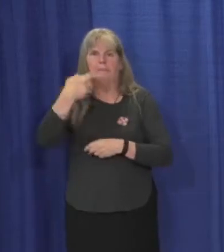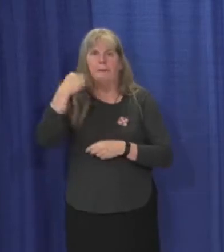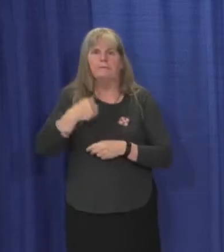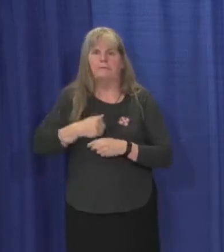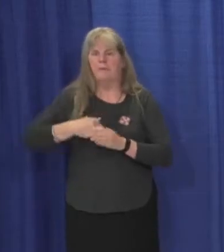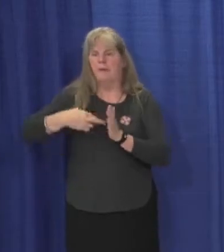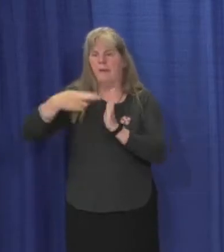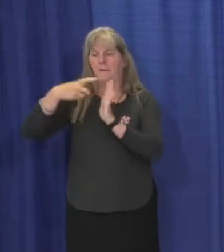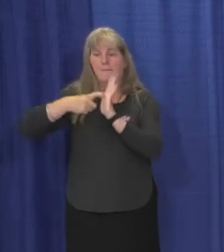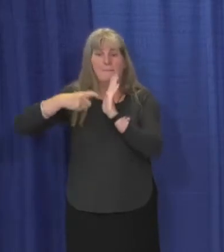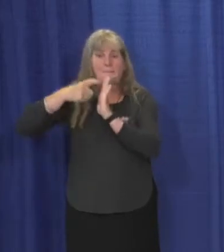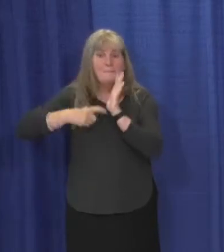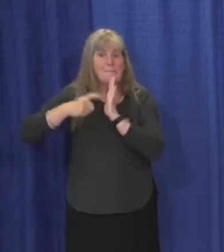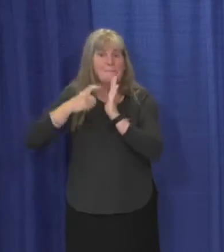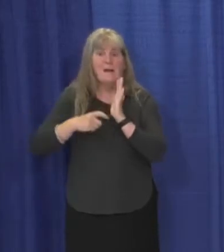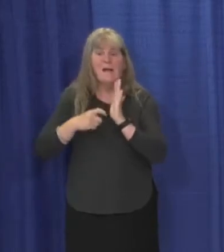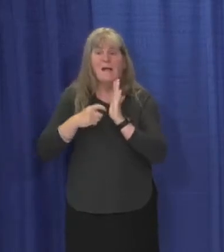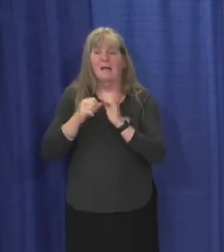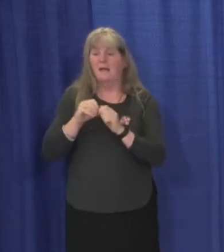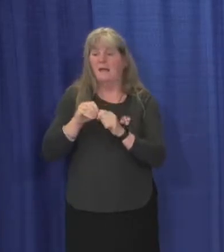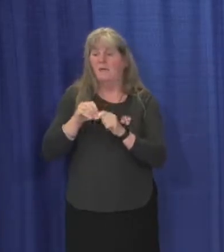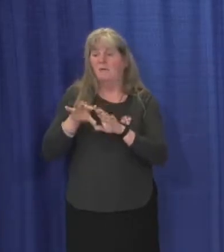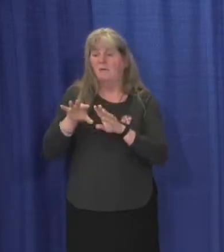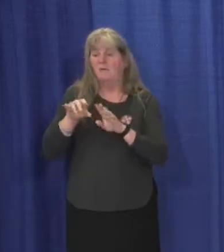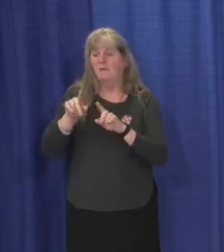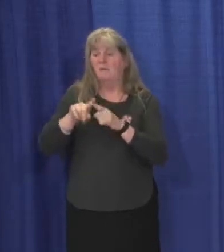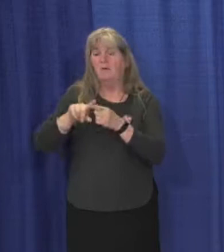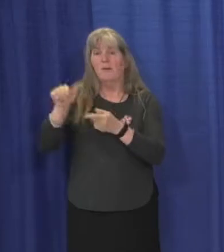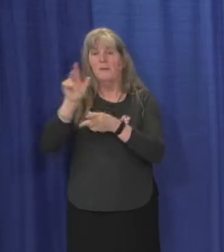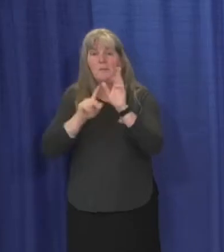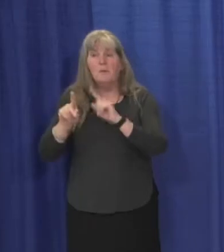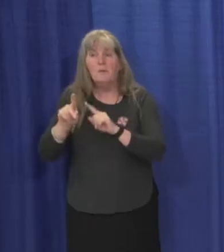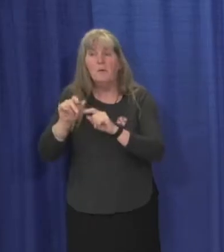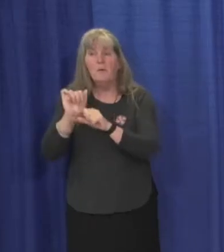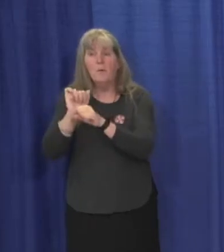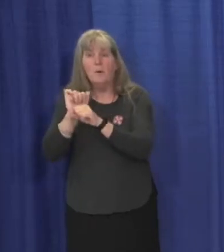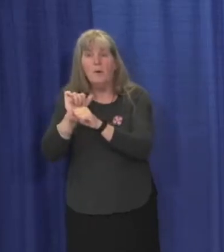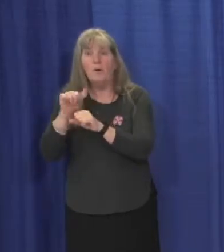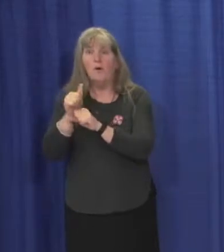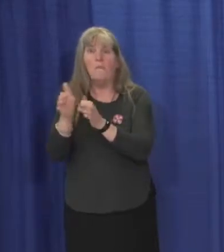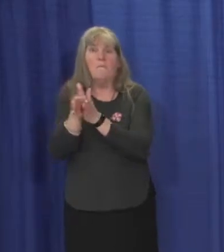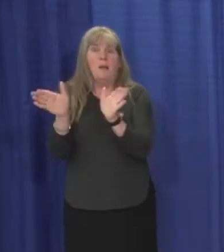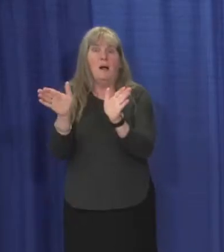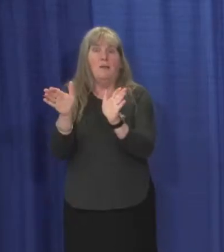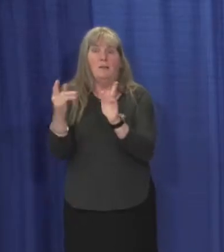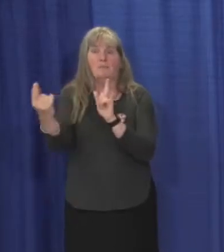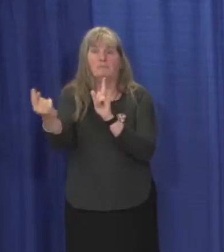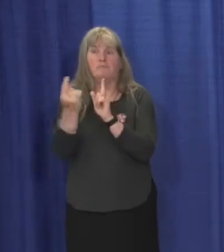restaurants or mines or other settings where exposure can occur we have repeatedly seen